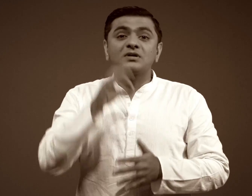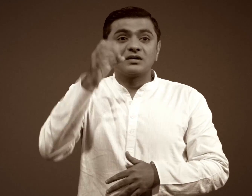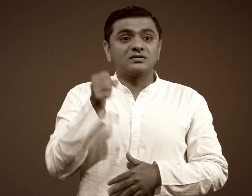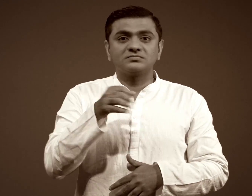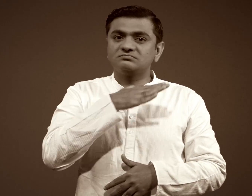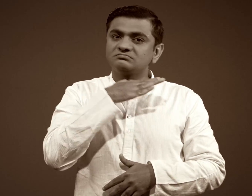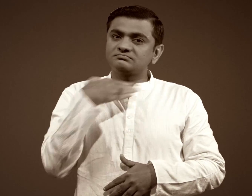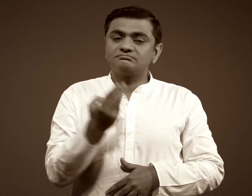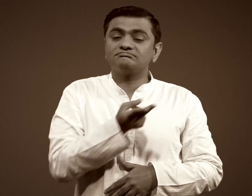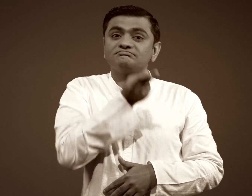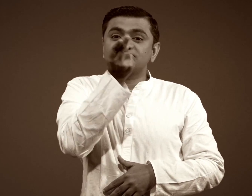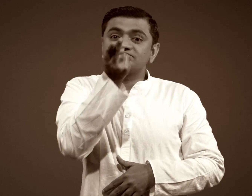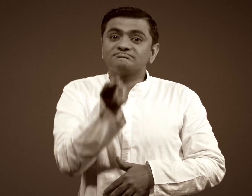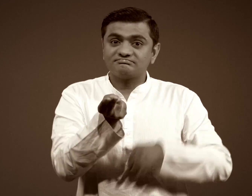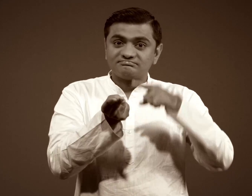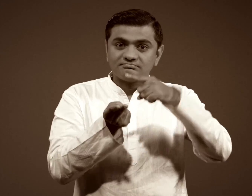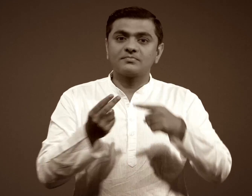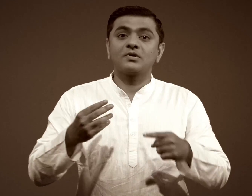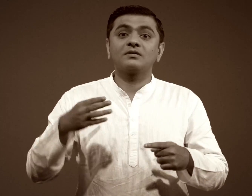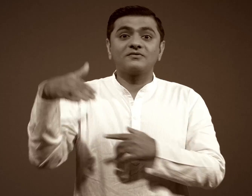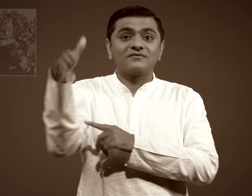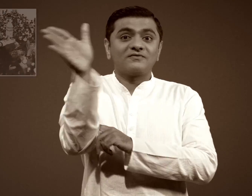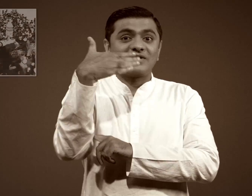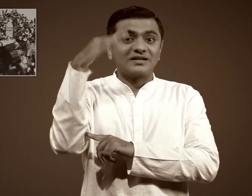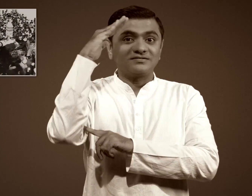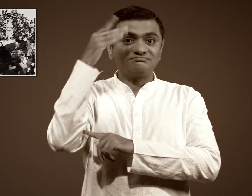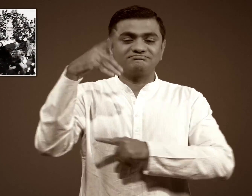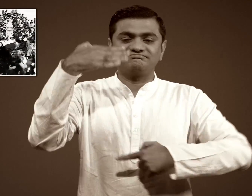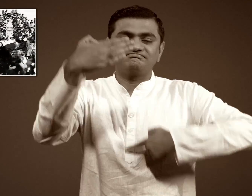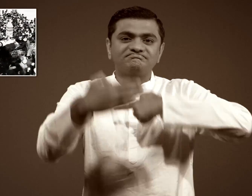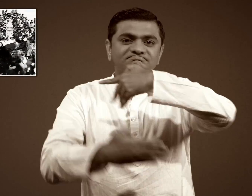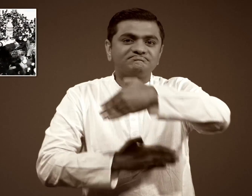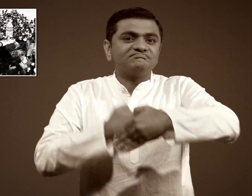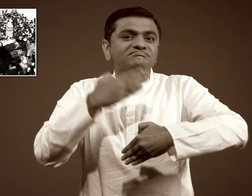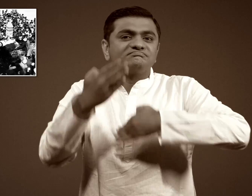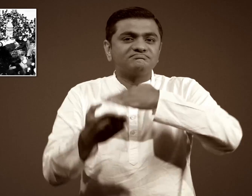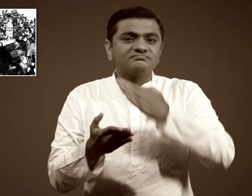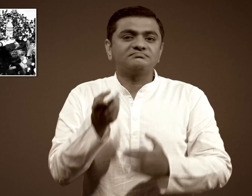His body was draped in the Indian flag,